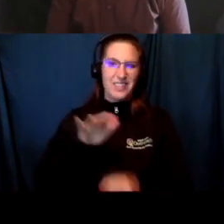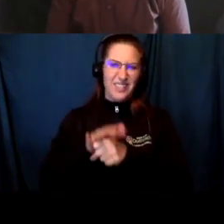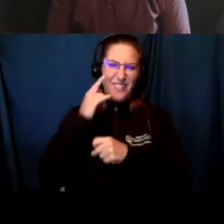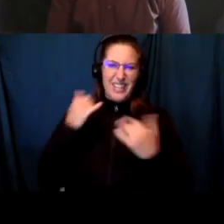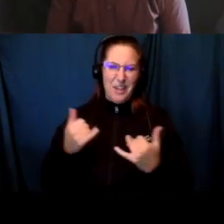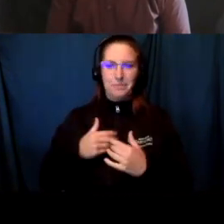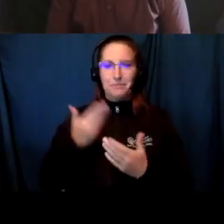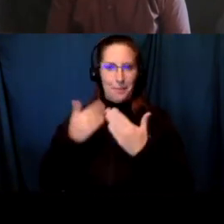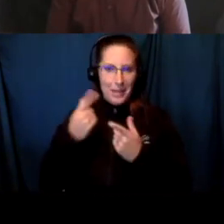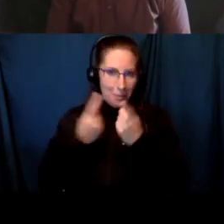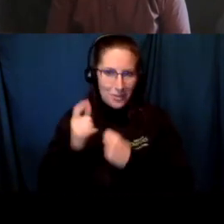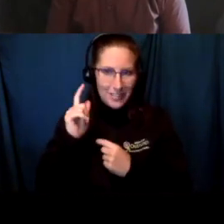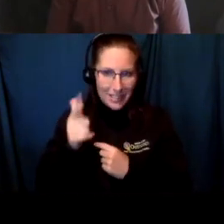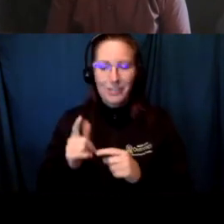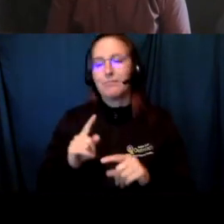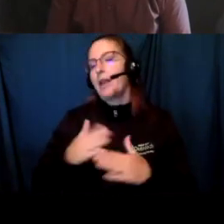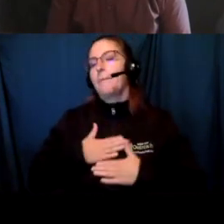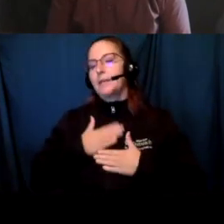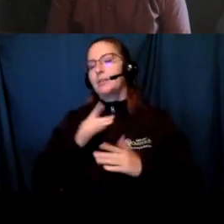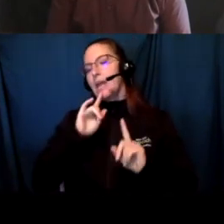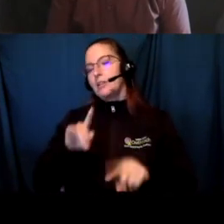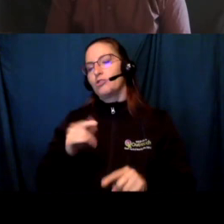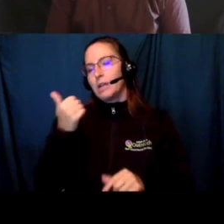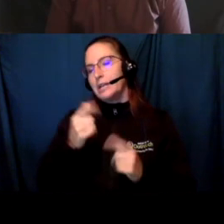questions coming up and I'm happy to answer other questions.